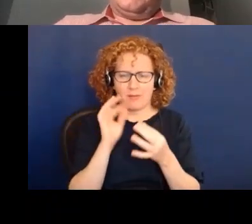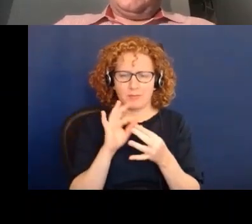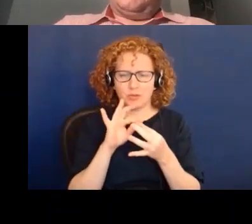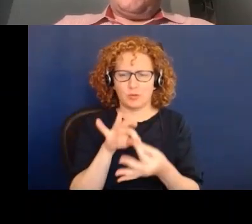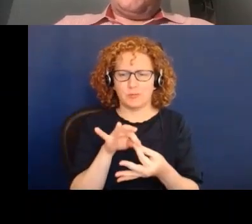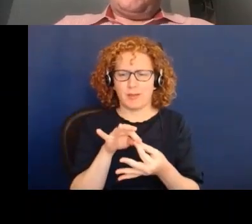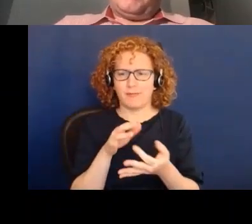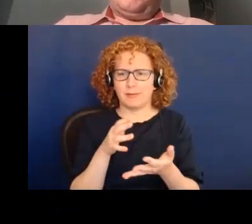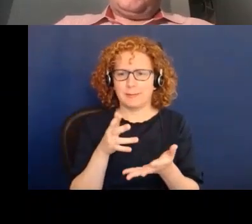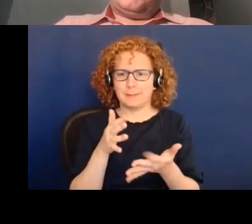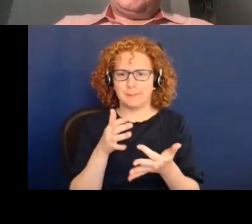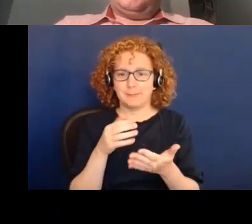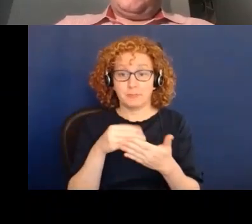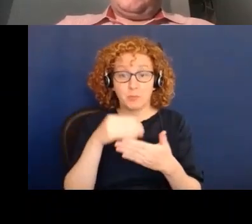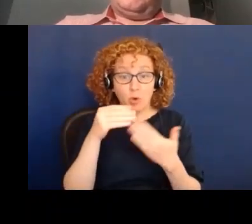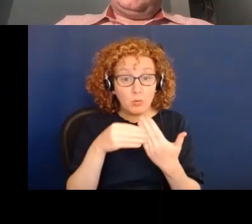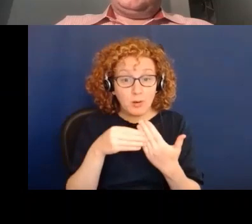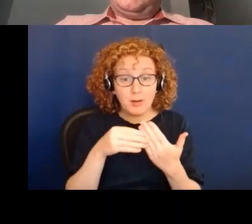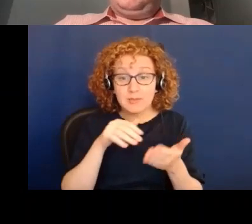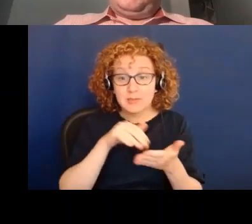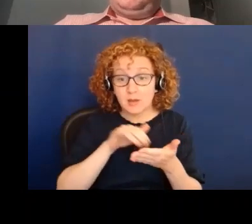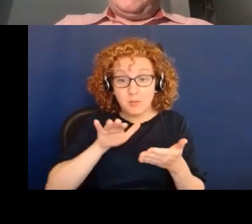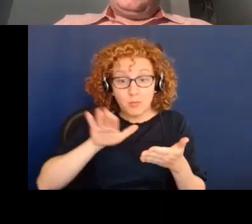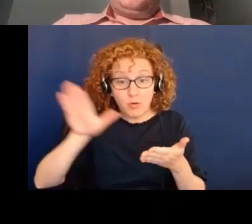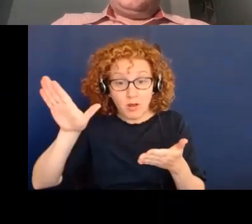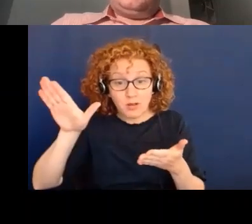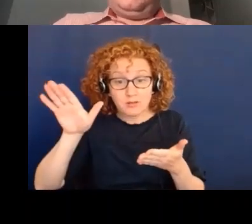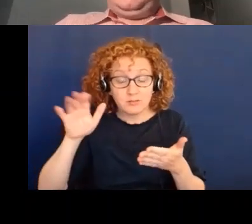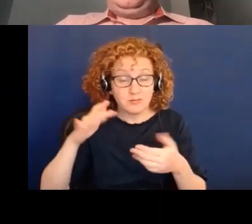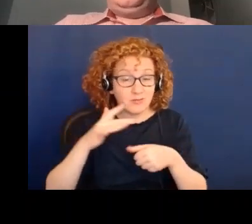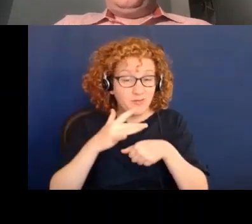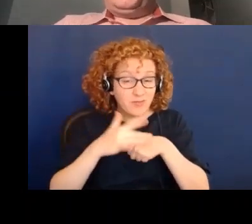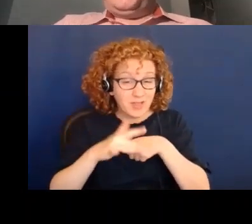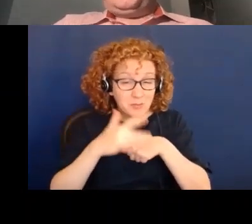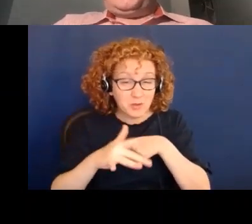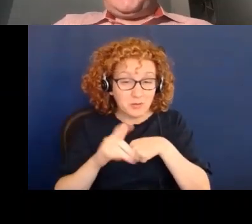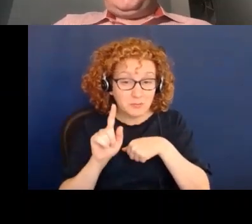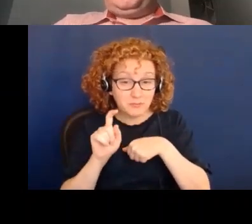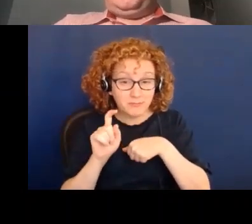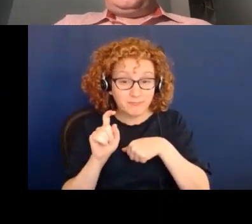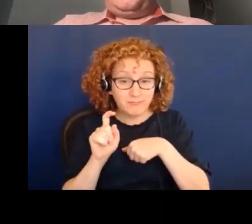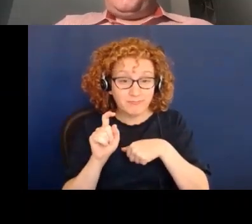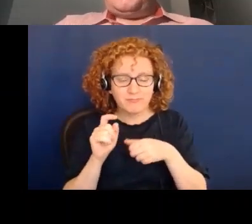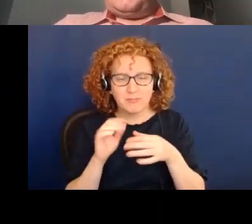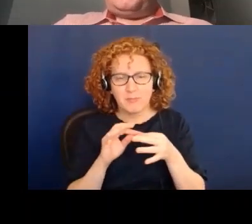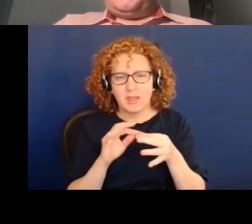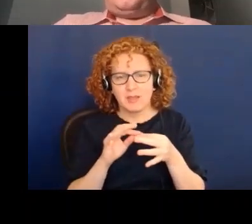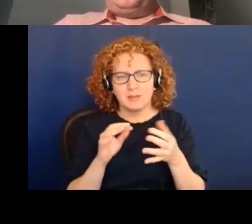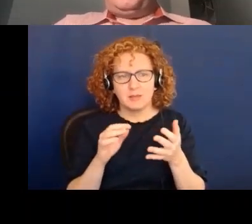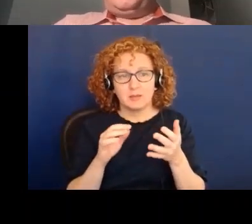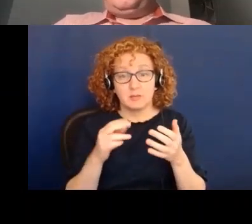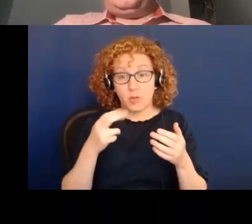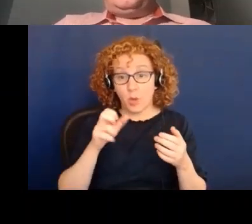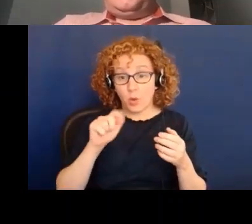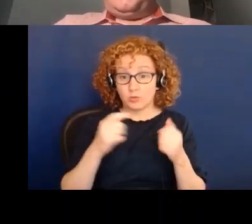a program or study abroad is available which is to say is the host country offering it is the host